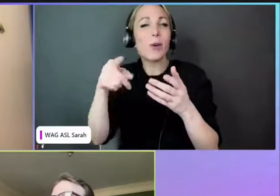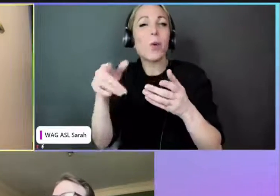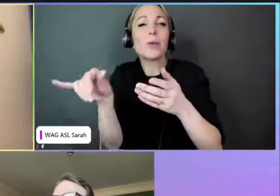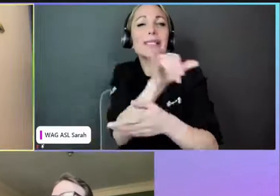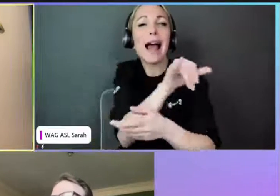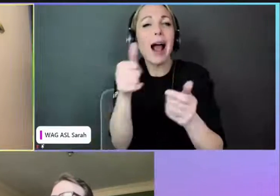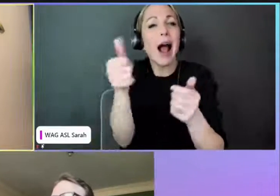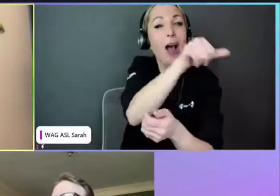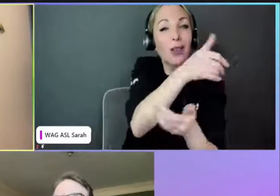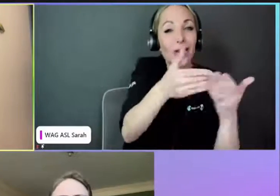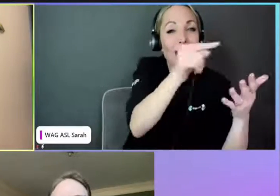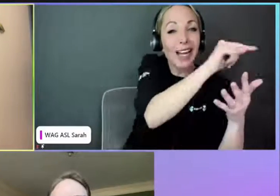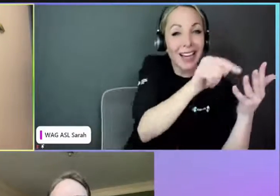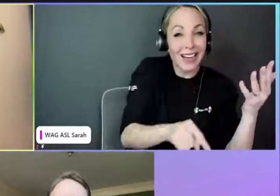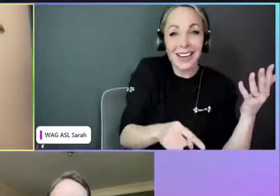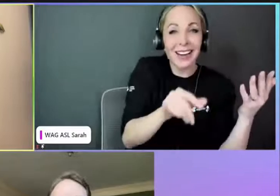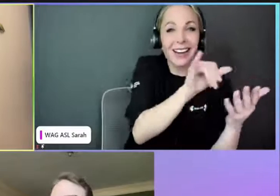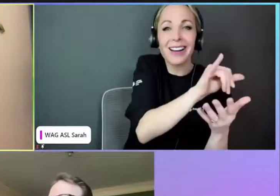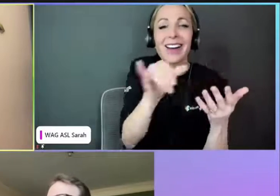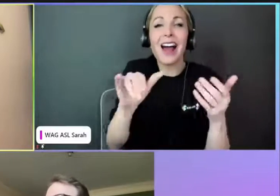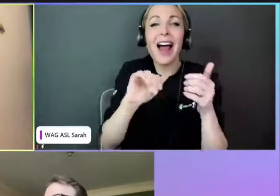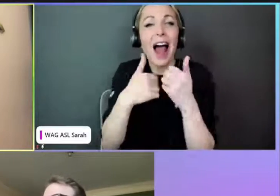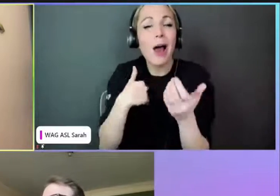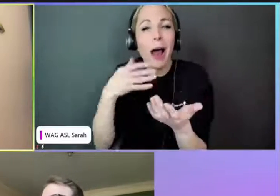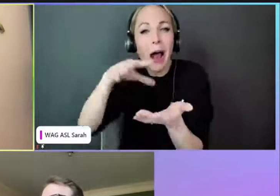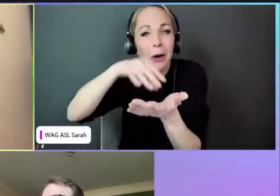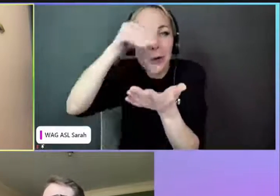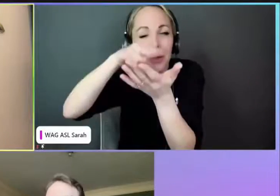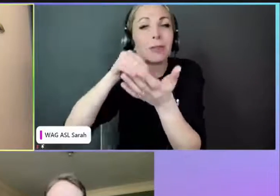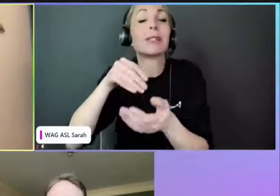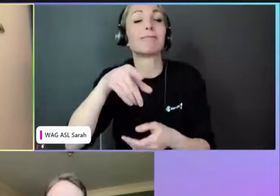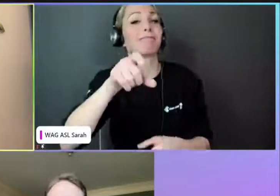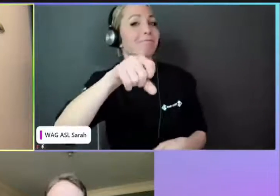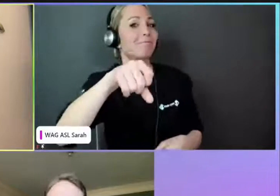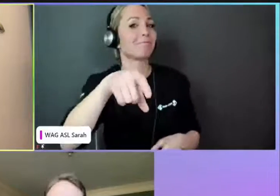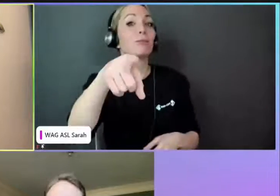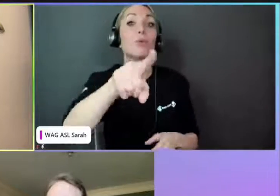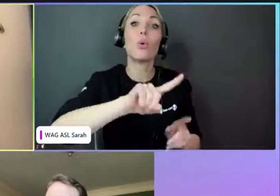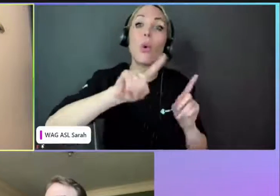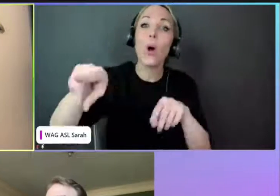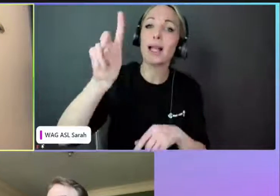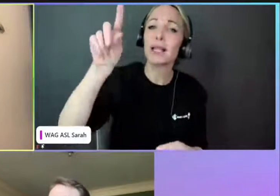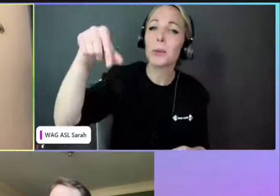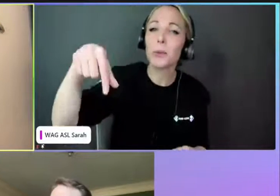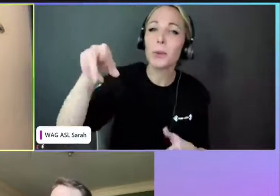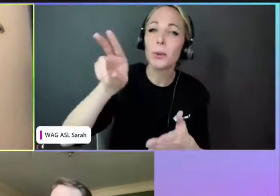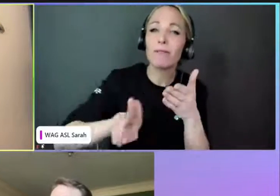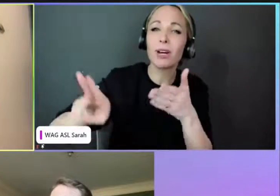Yeah, so if you go to deque.com or Deque University, there's a ton of information there about axe